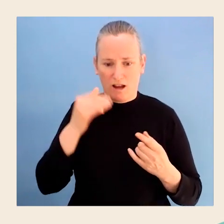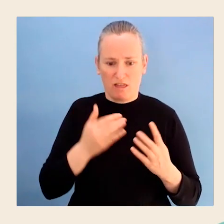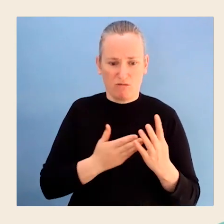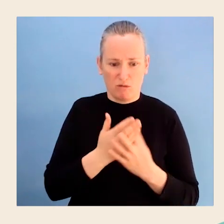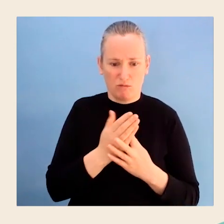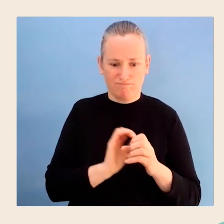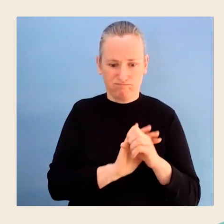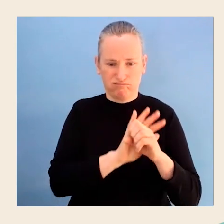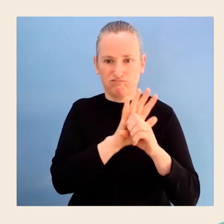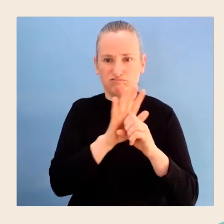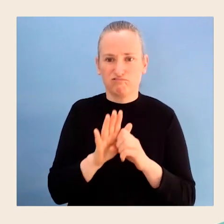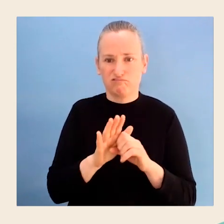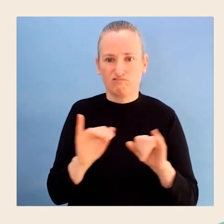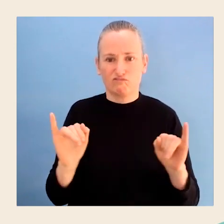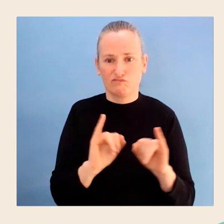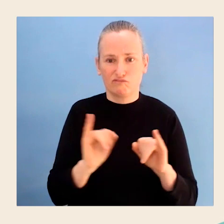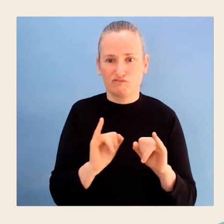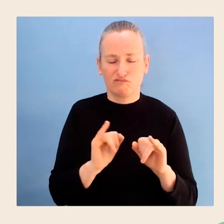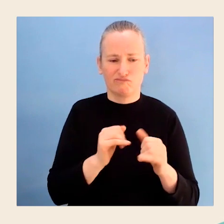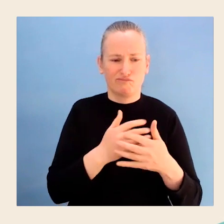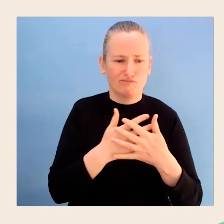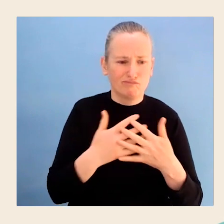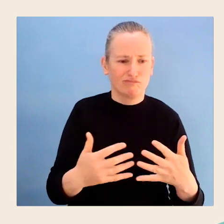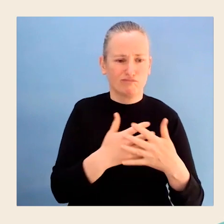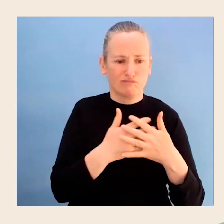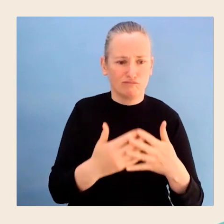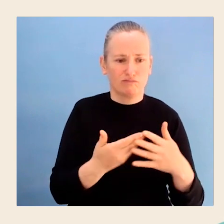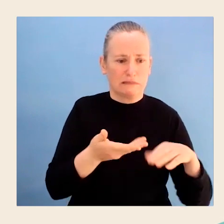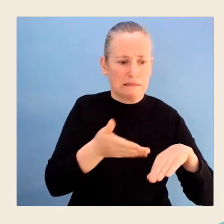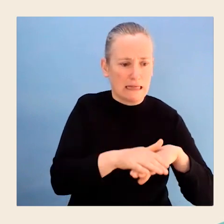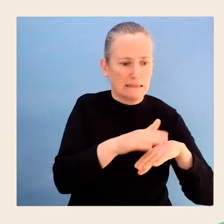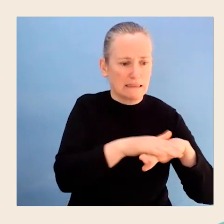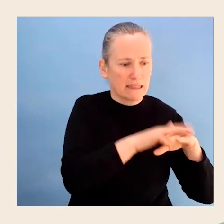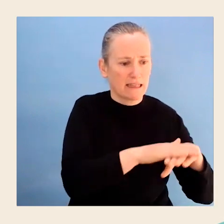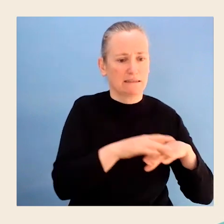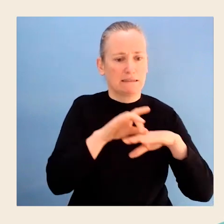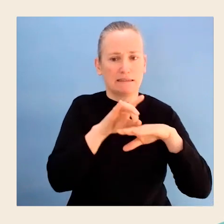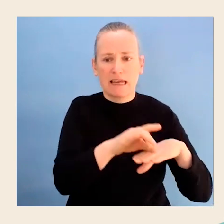of hundreds of thousands of deaths and infections